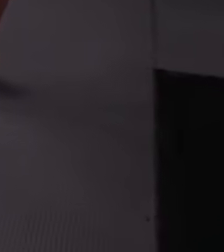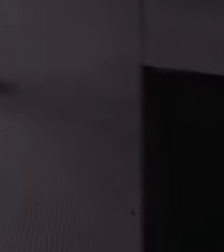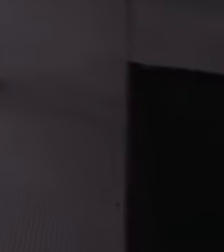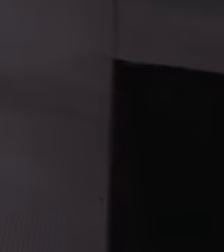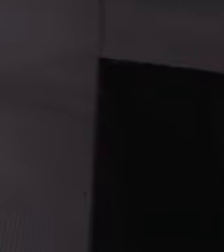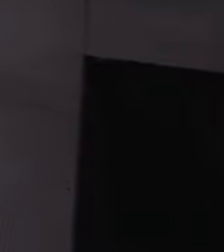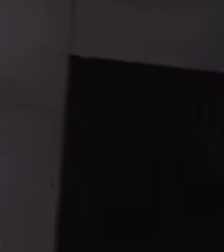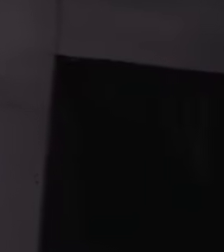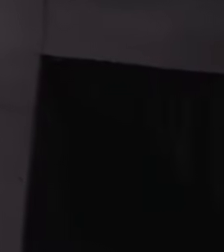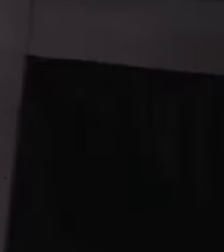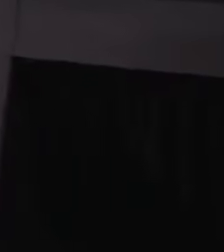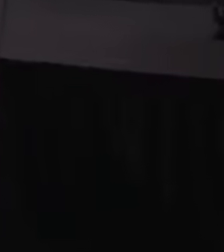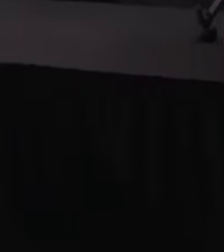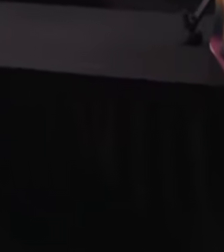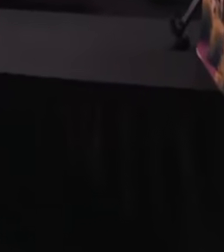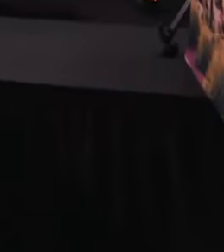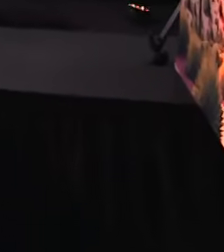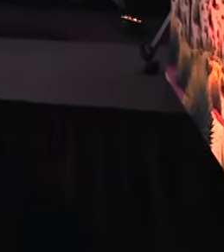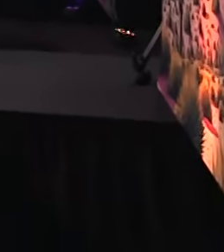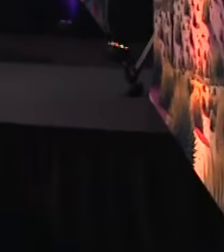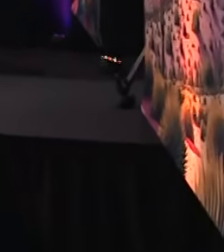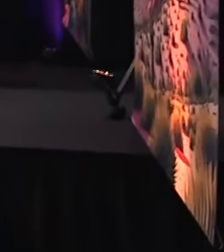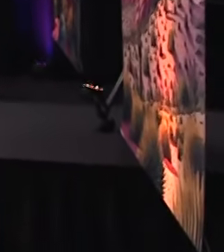TO AZCLEANELECTIONS.GOV. ON BEHALF OF OUR PARTNERS AT CLEAN ELECTIONS, THE ARIZONA MEDIA ASSOCIATION, RIESTER AND